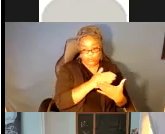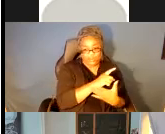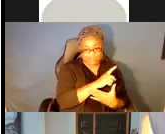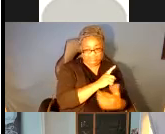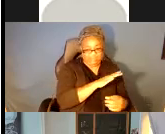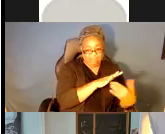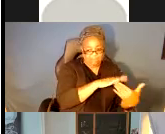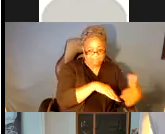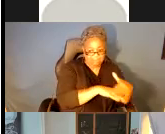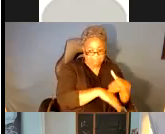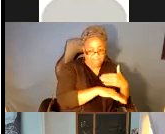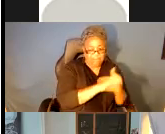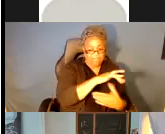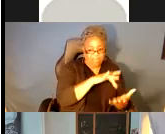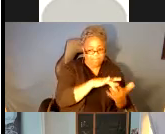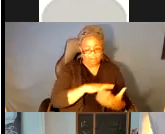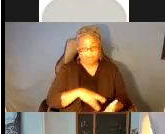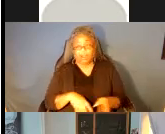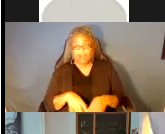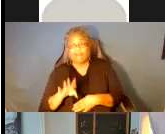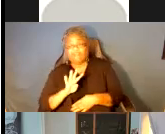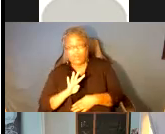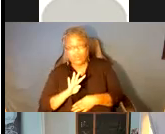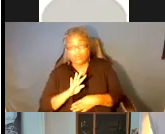and a four is somewhere between the middle and the top.